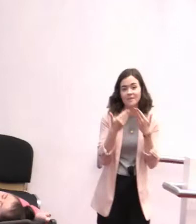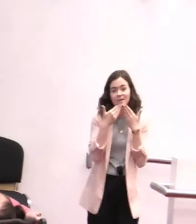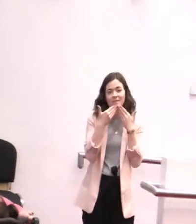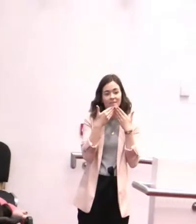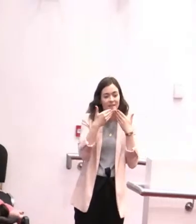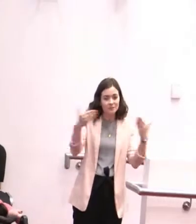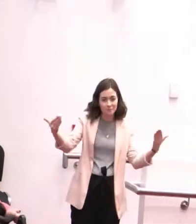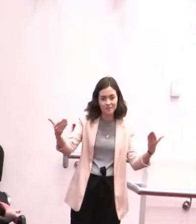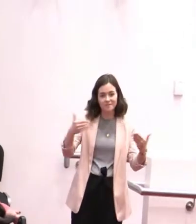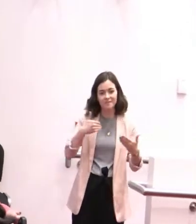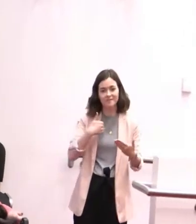a second time.